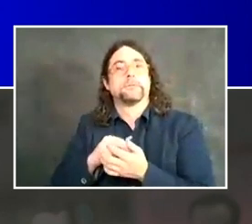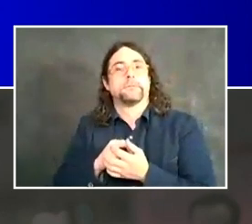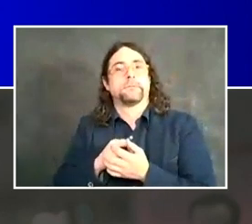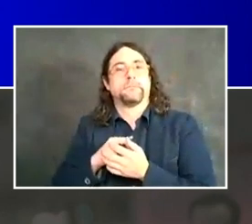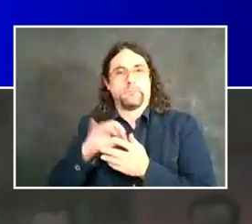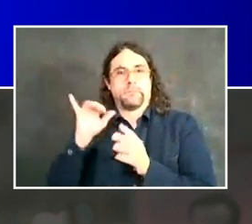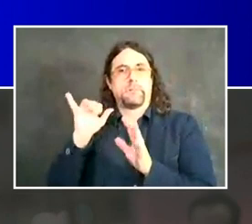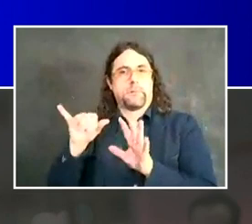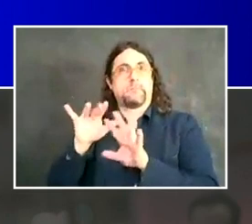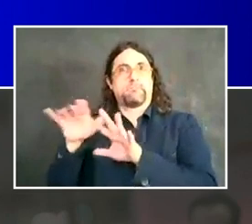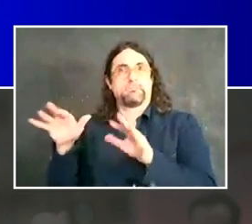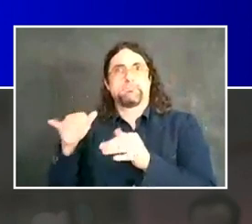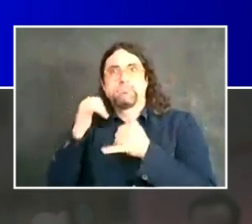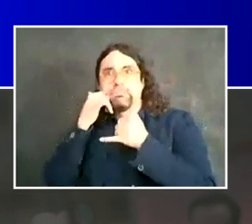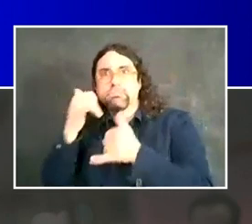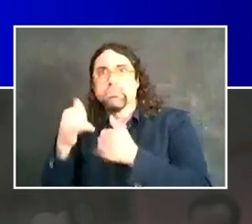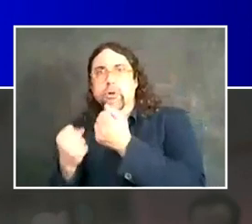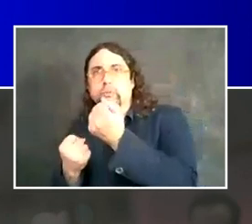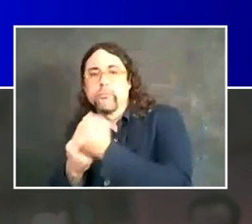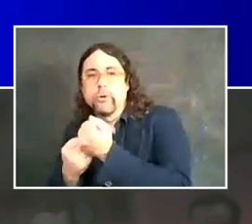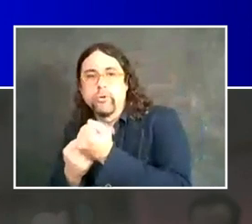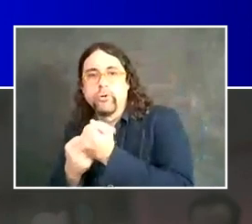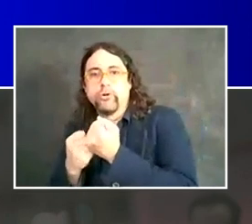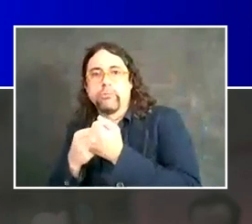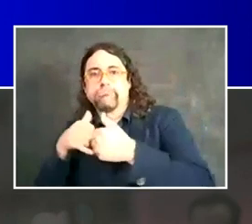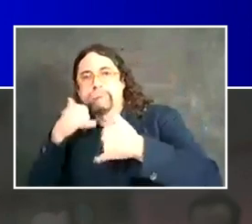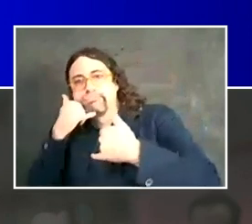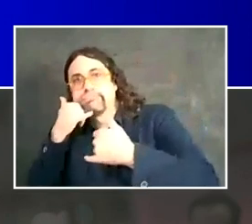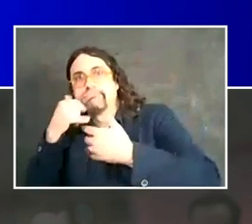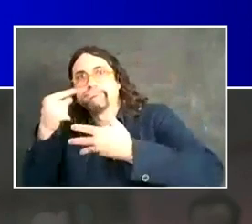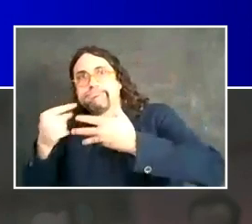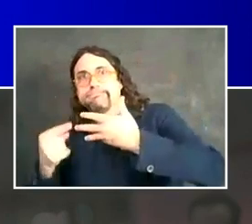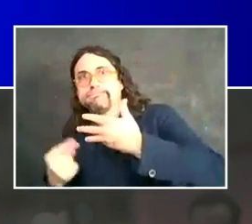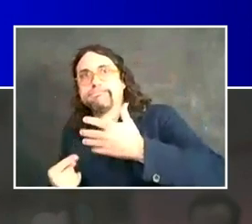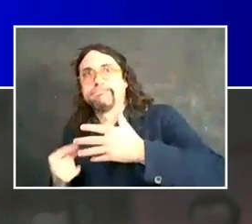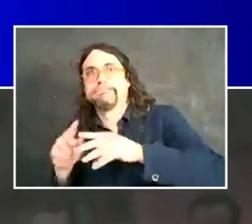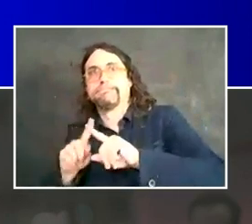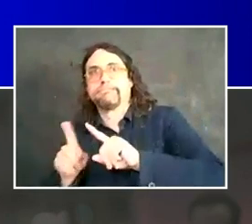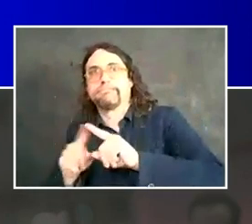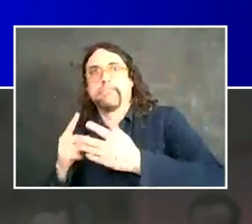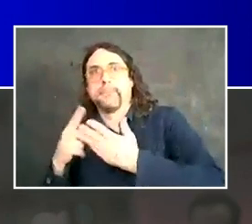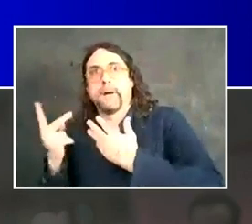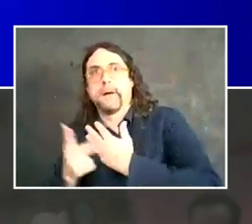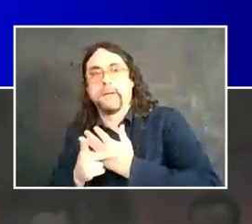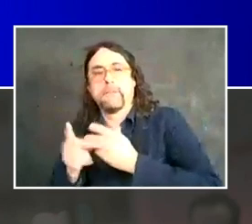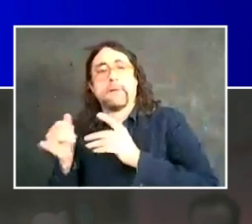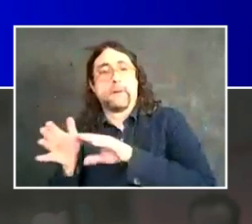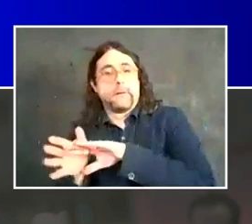THE FDNY'S GUIDANCE IN HOW TO SET UP A SIMILAR APPROACH.